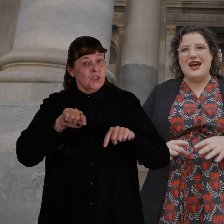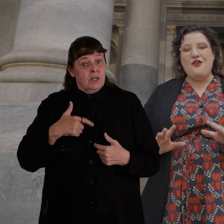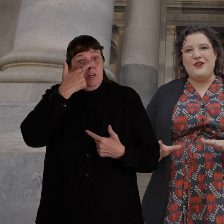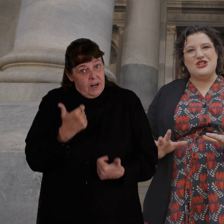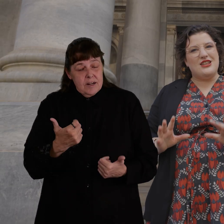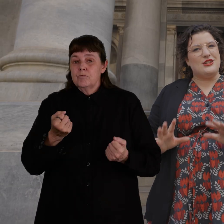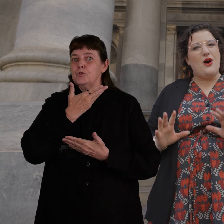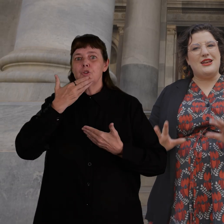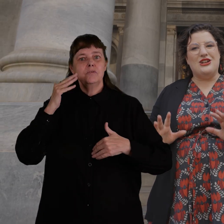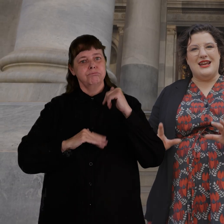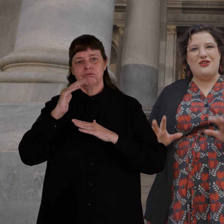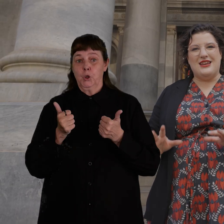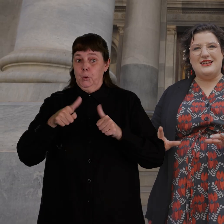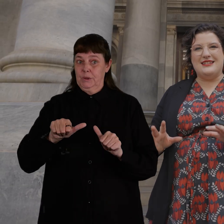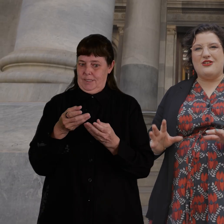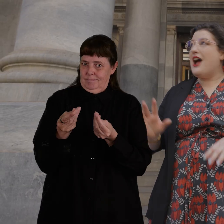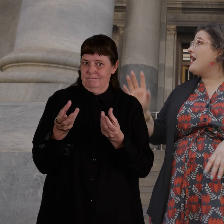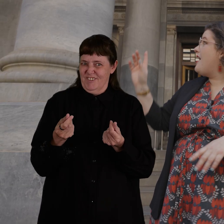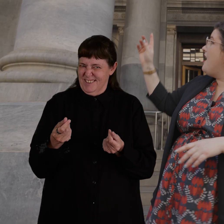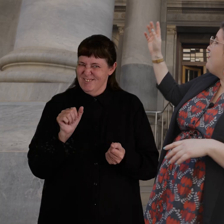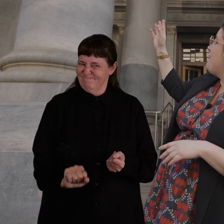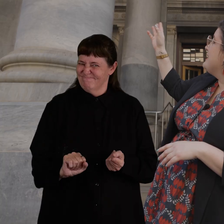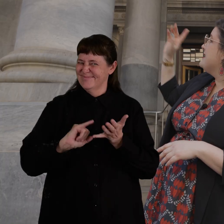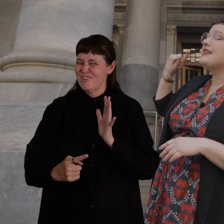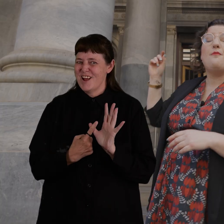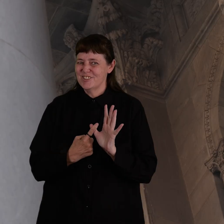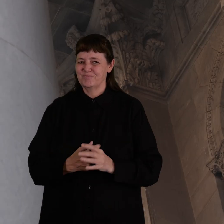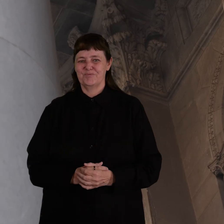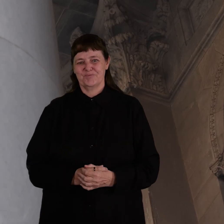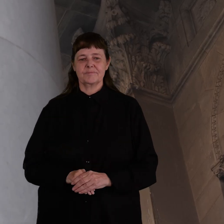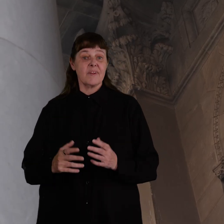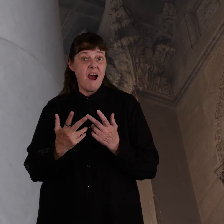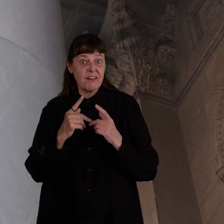Another feature that's quite unique on the exterior are carved faces above the windows.